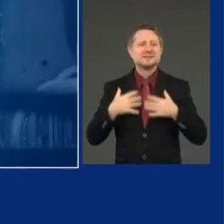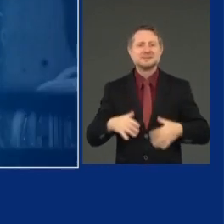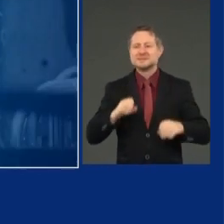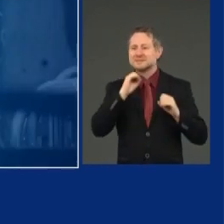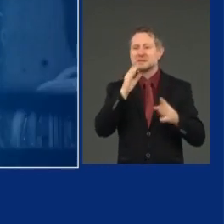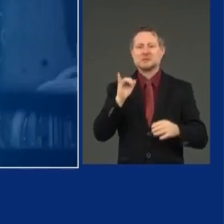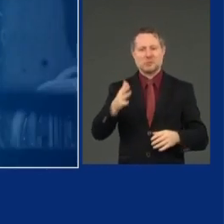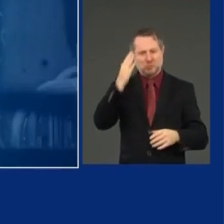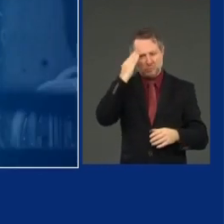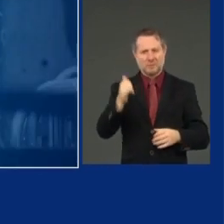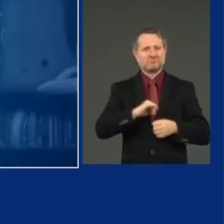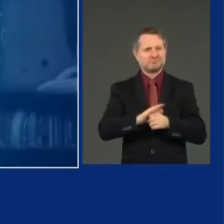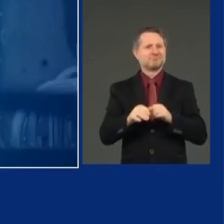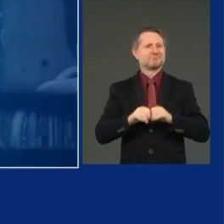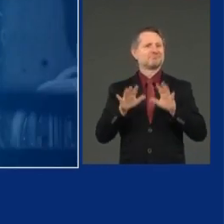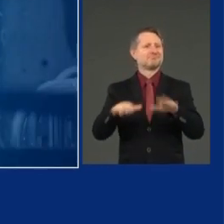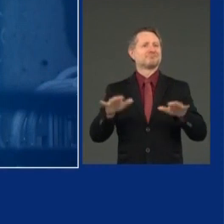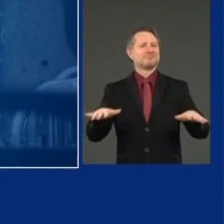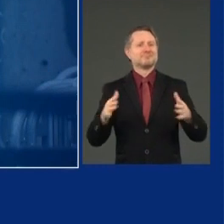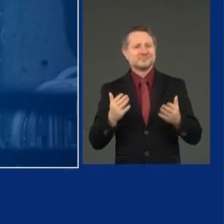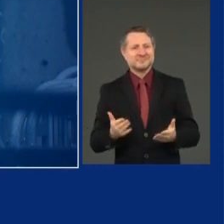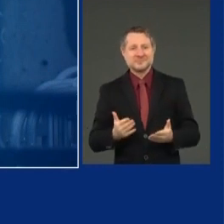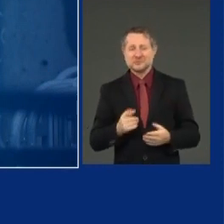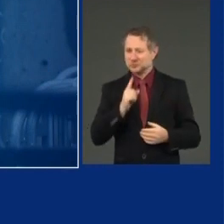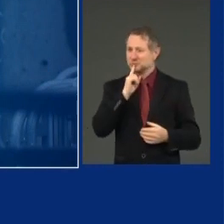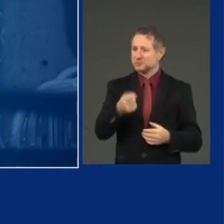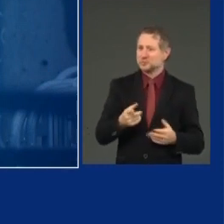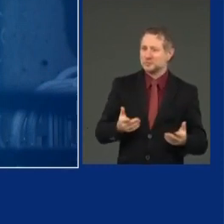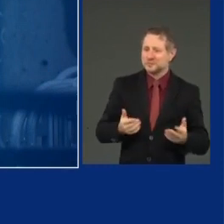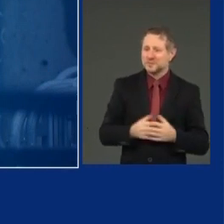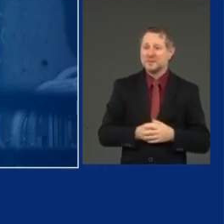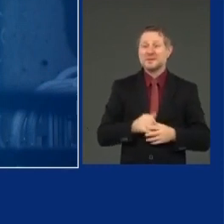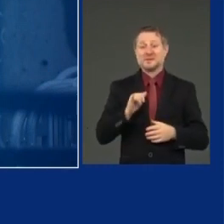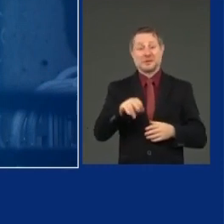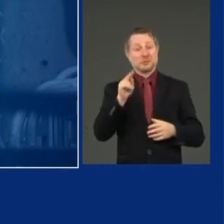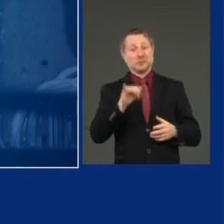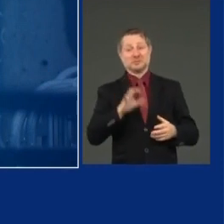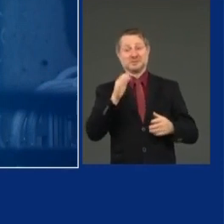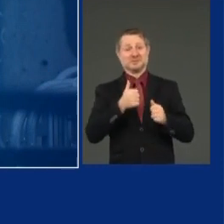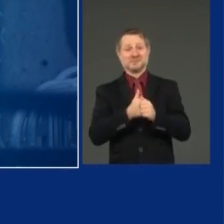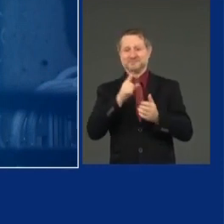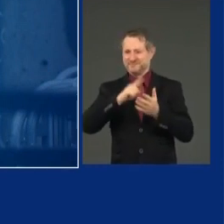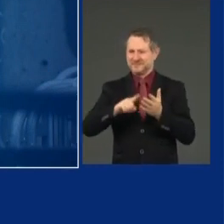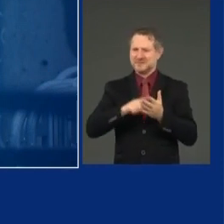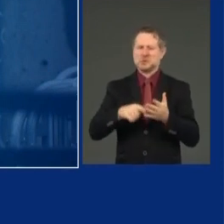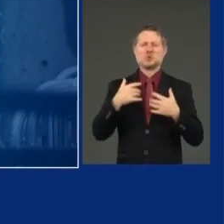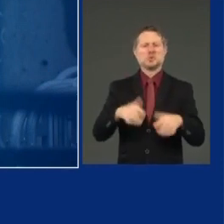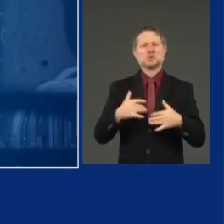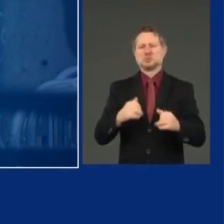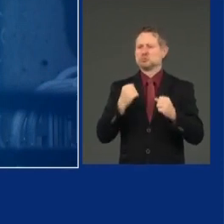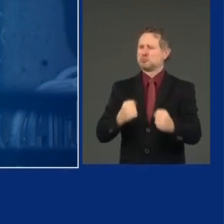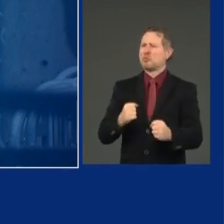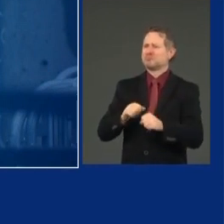PPE IS NOT BEING USED. AND HENCE, THE VIRUS SPREADS.